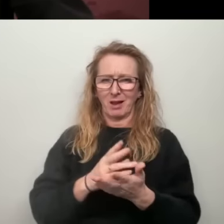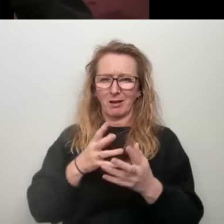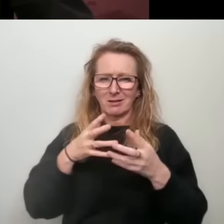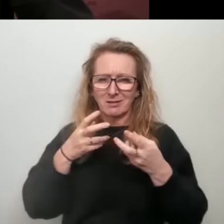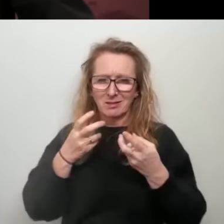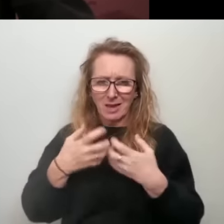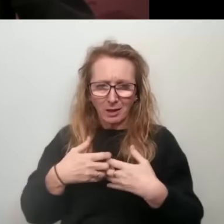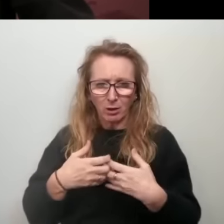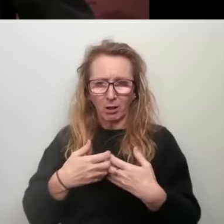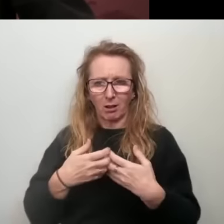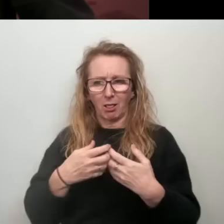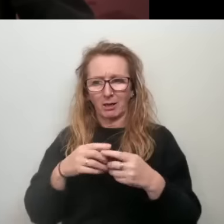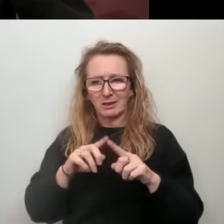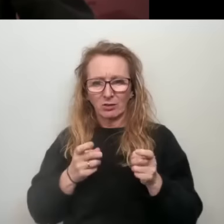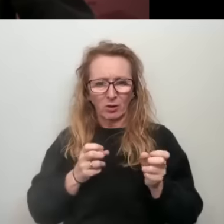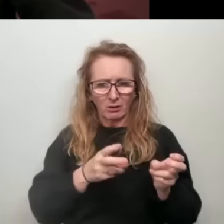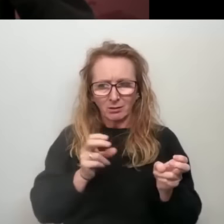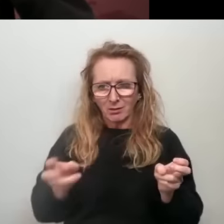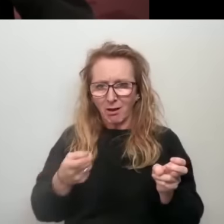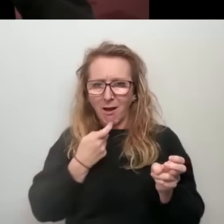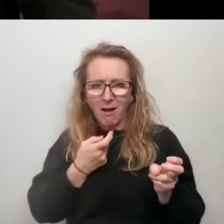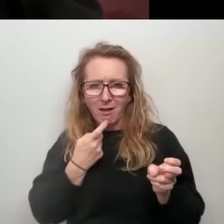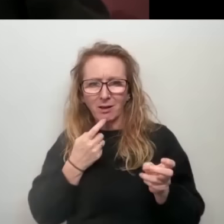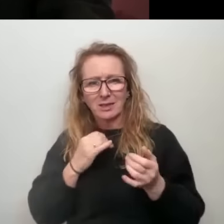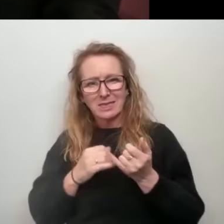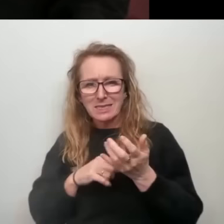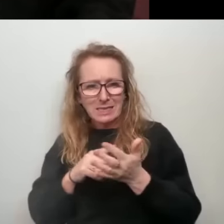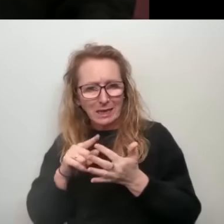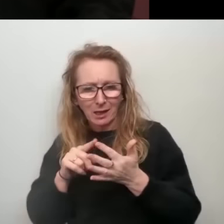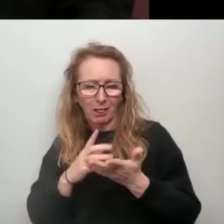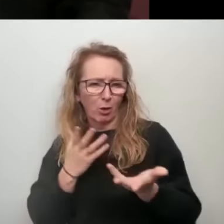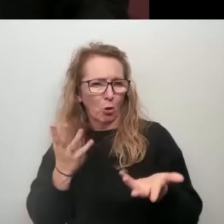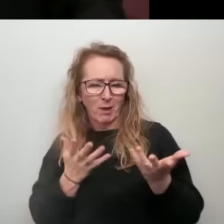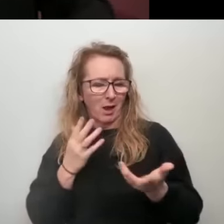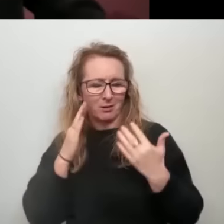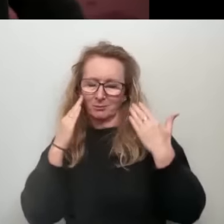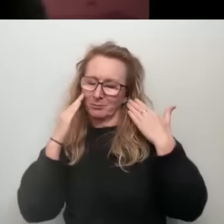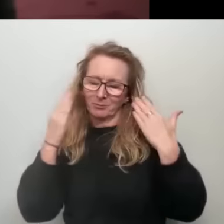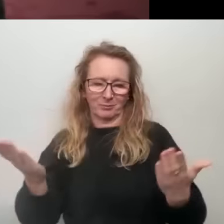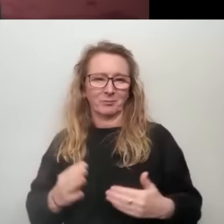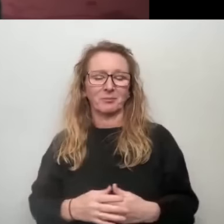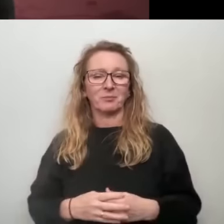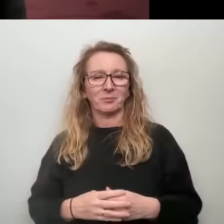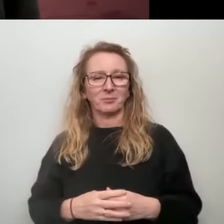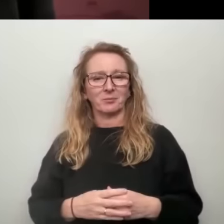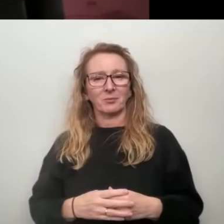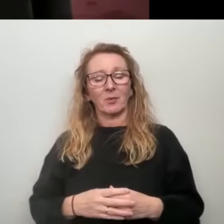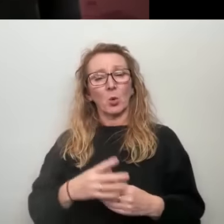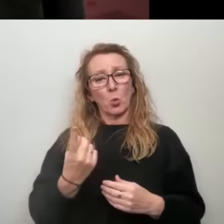and steel. Okay, thanks. We've got a couple of questions about the legacy of the Iron Bridge. And the first one from Michael,